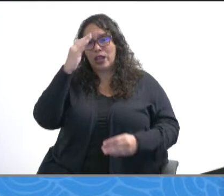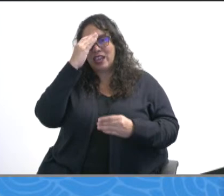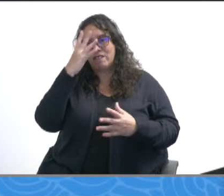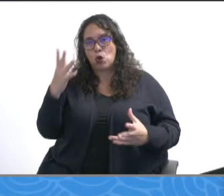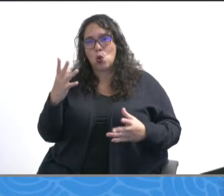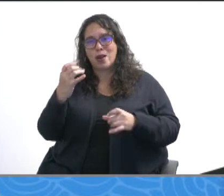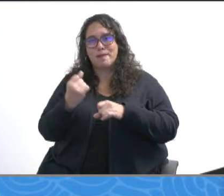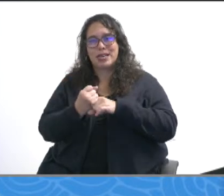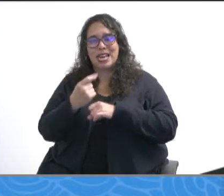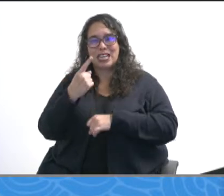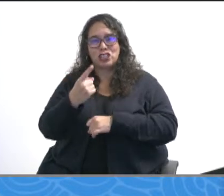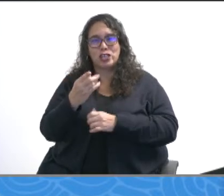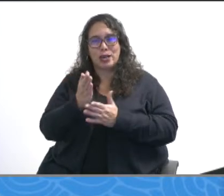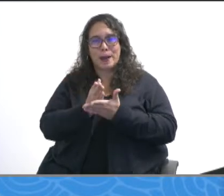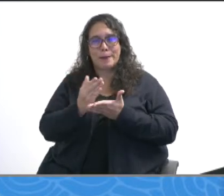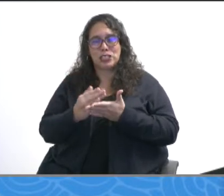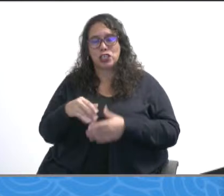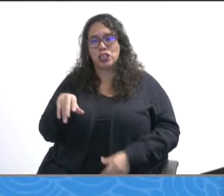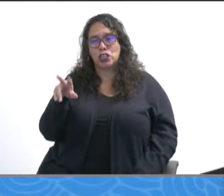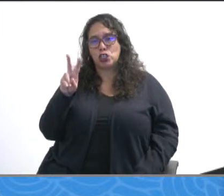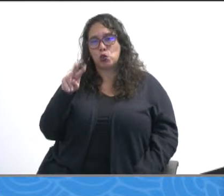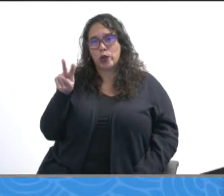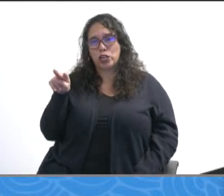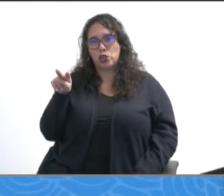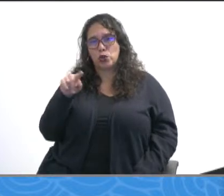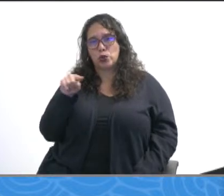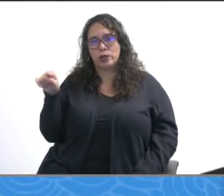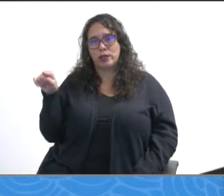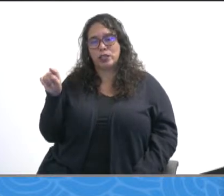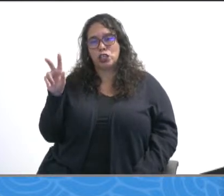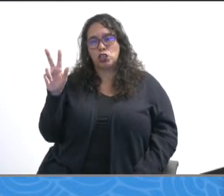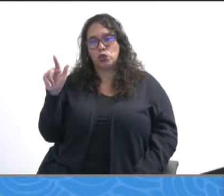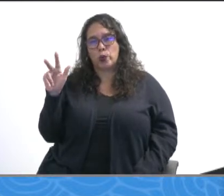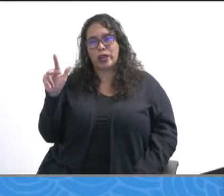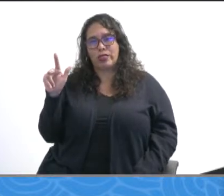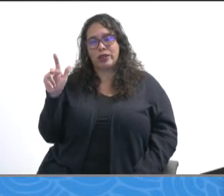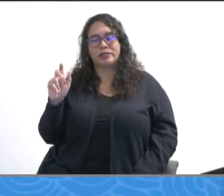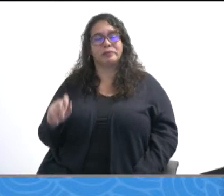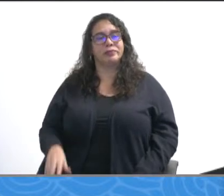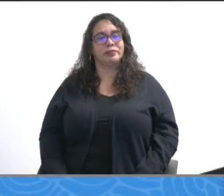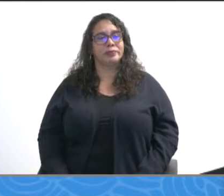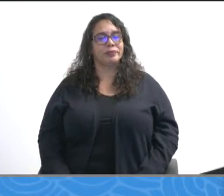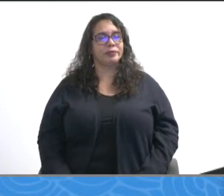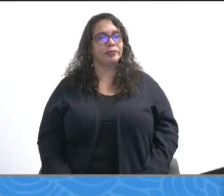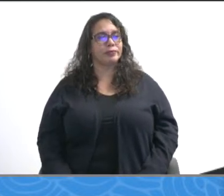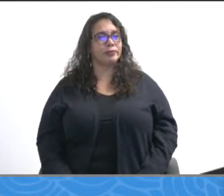which would be the '22-'23 budget. So this is designed to show